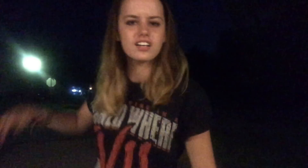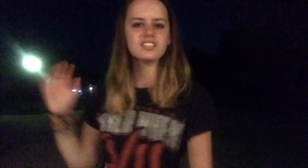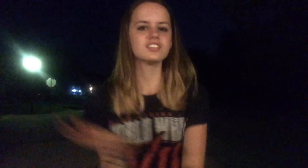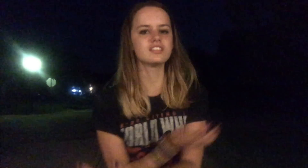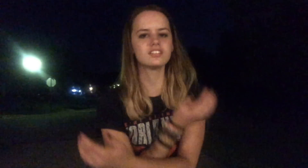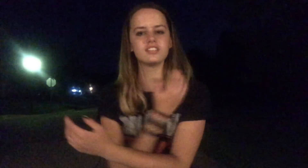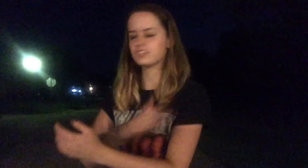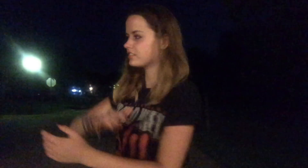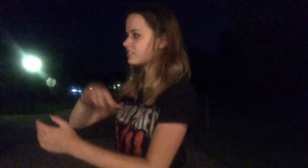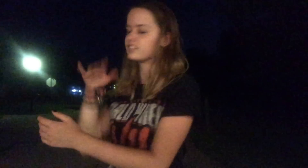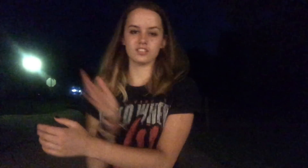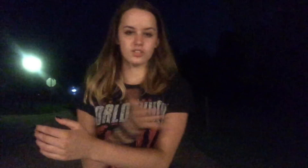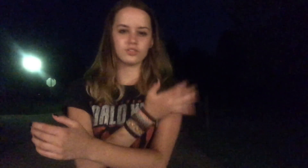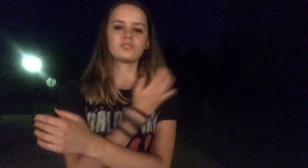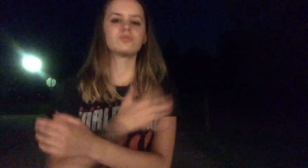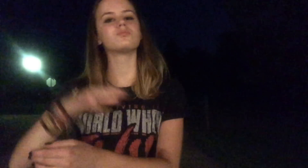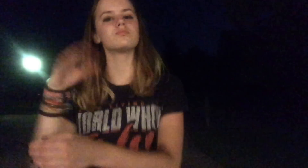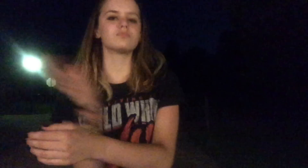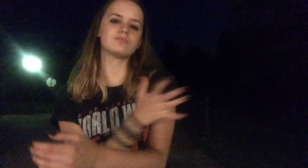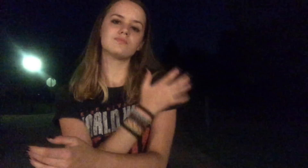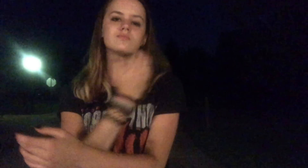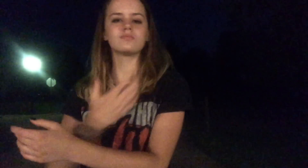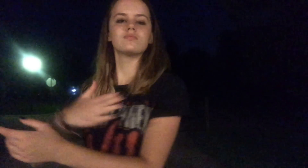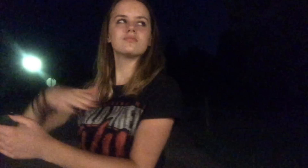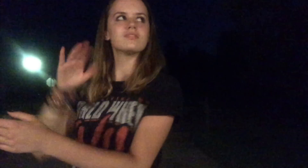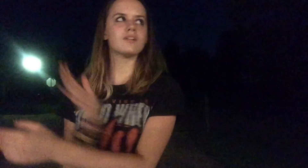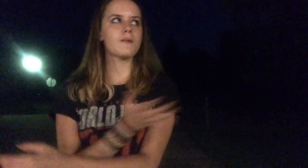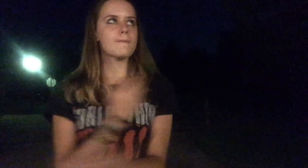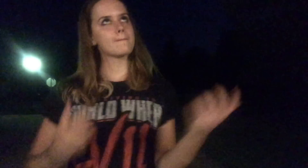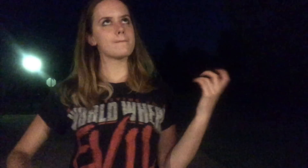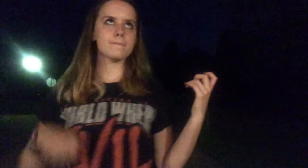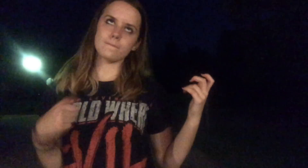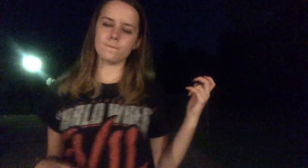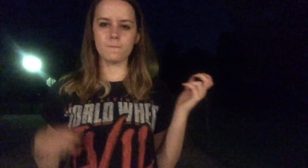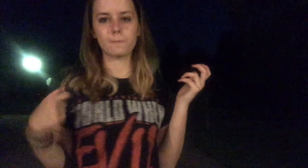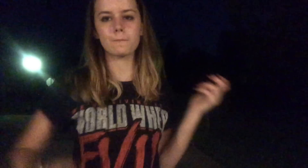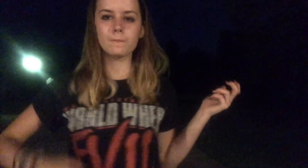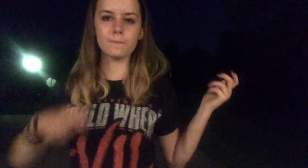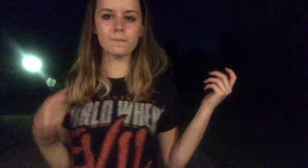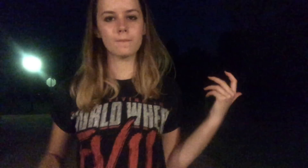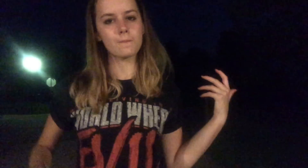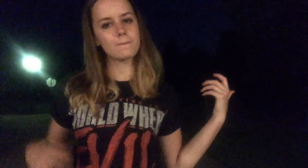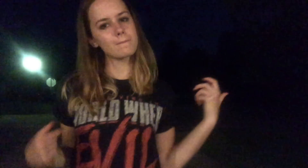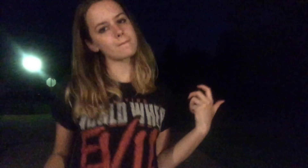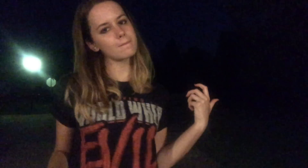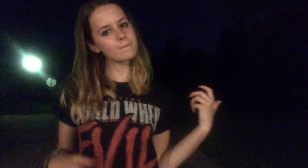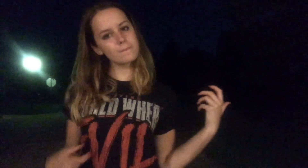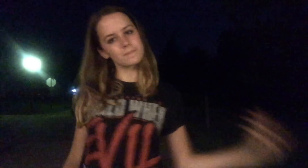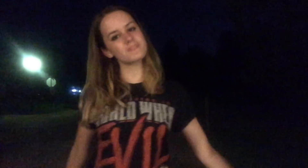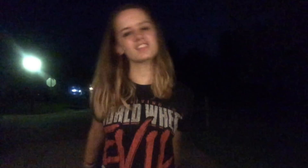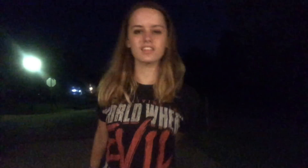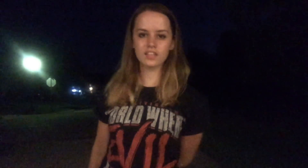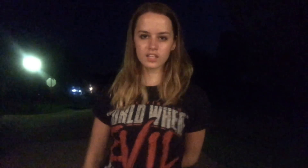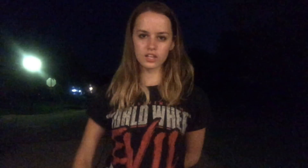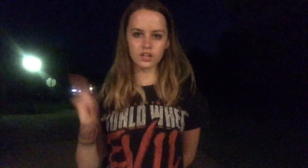*guitar*